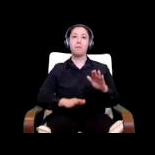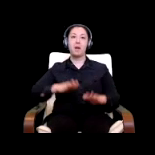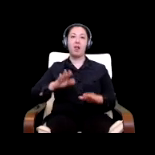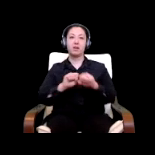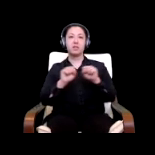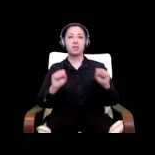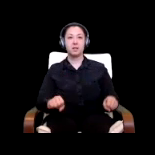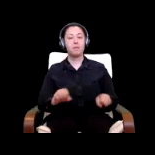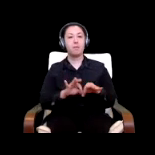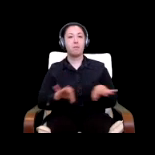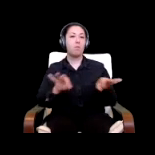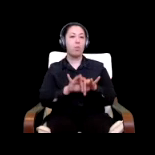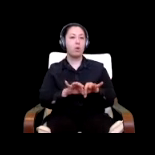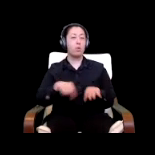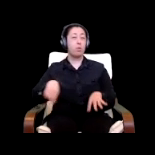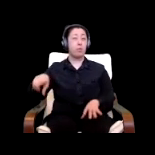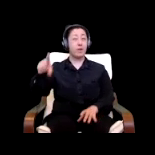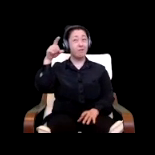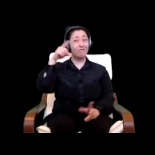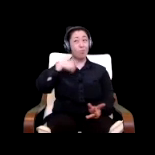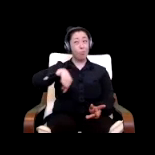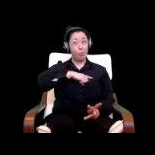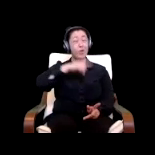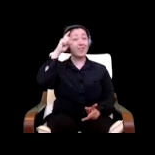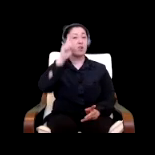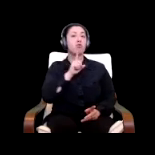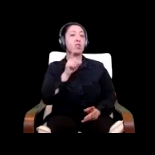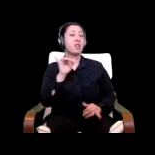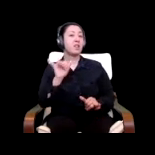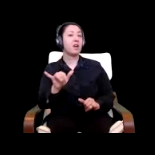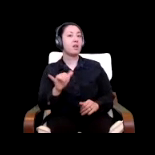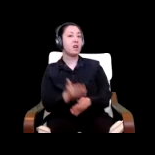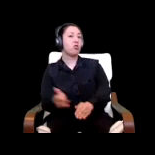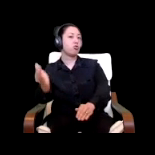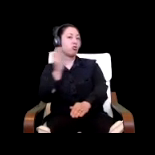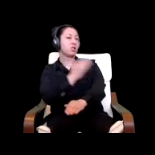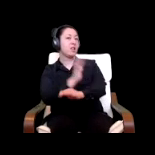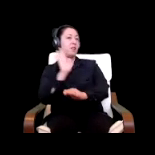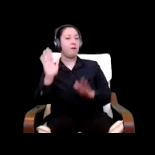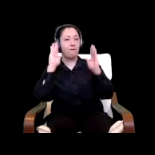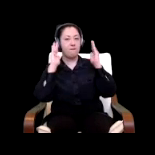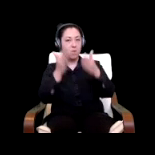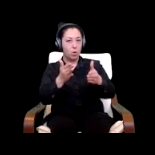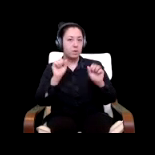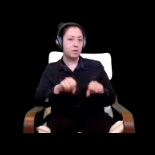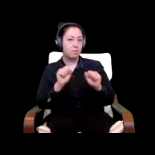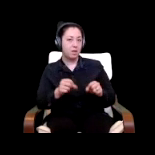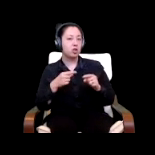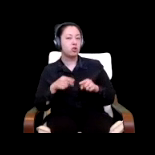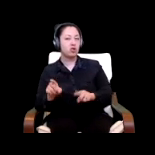make them a little bit more -- increase their capacity to focus during the time they need